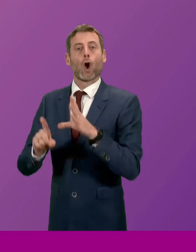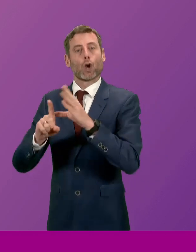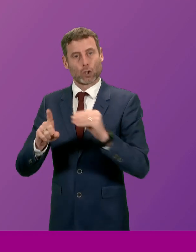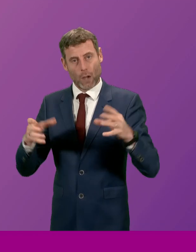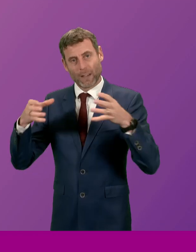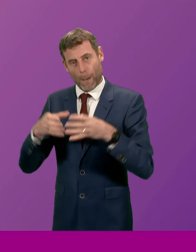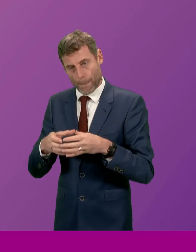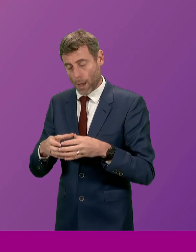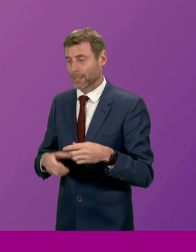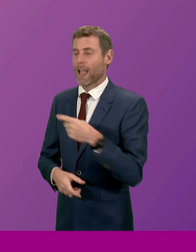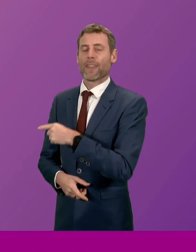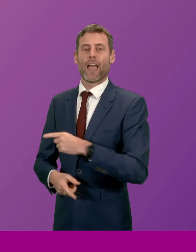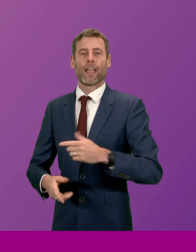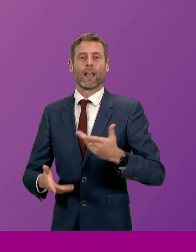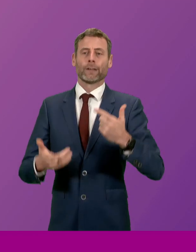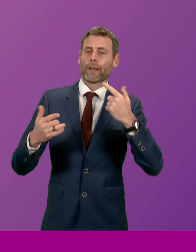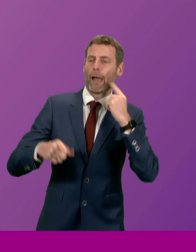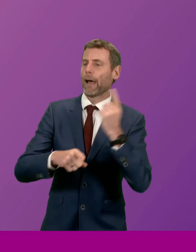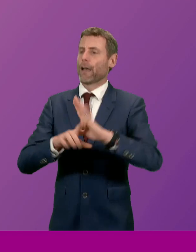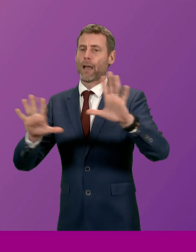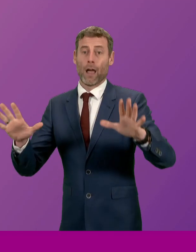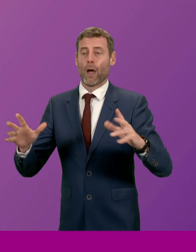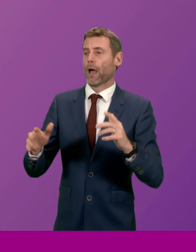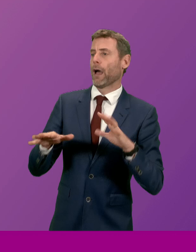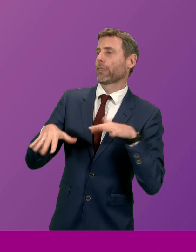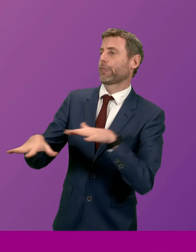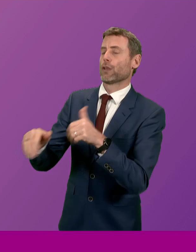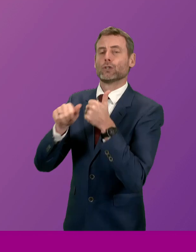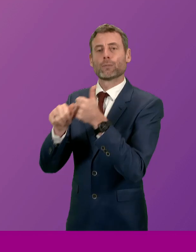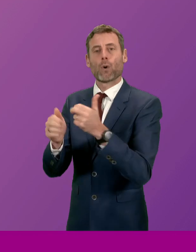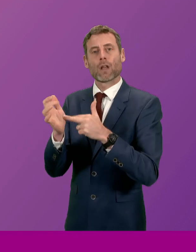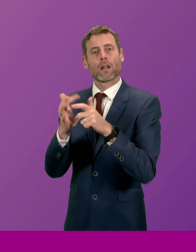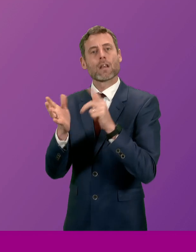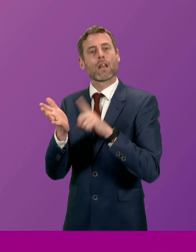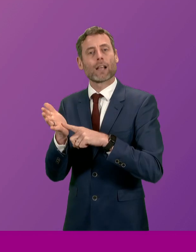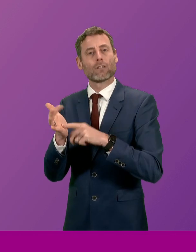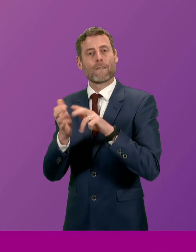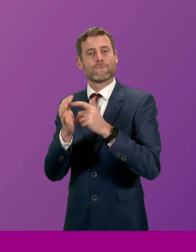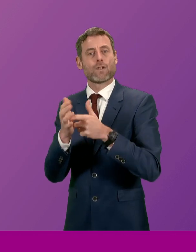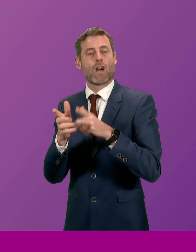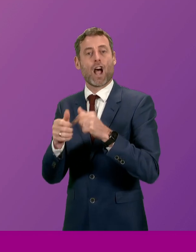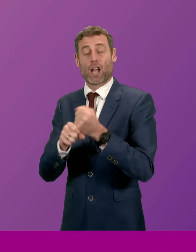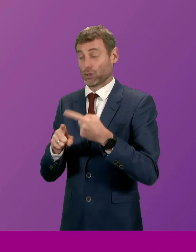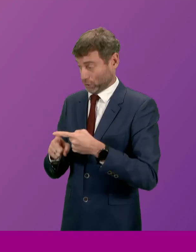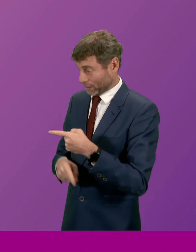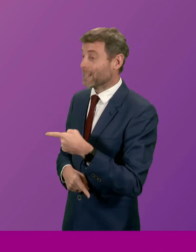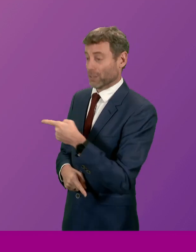which parades in front of Nigel Farage, whose support it is courting in Scotland today.